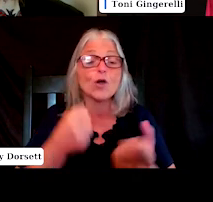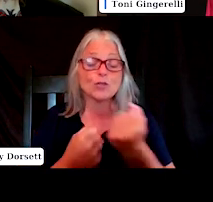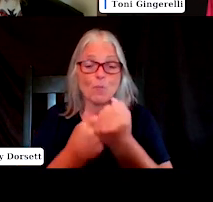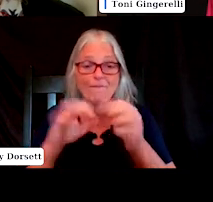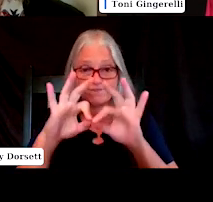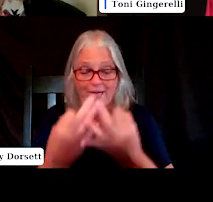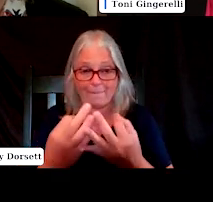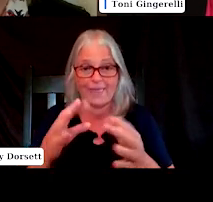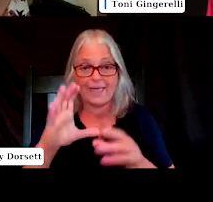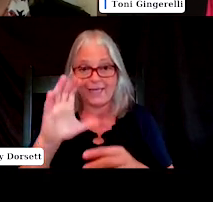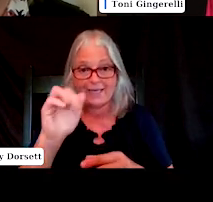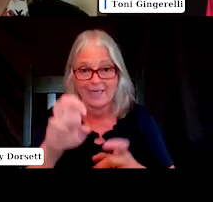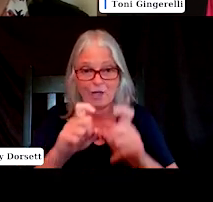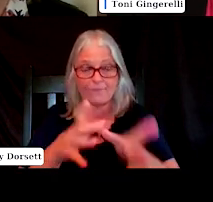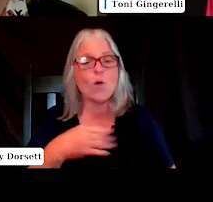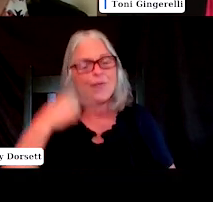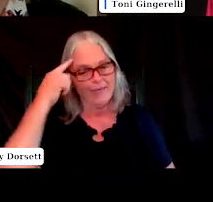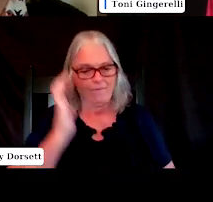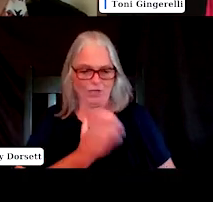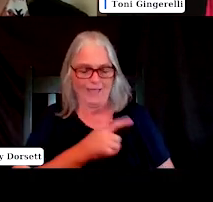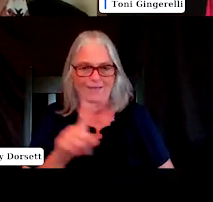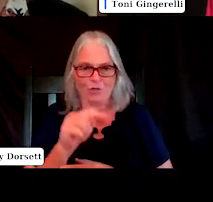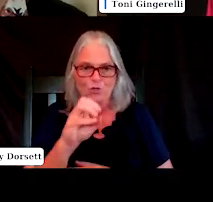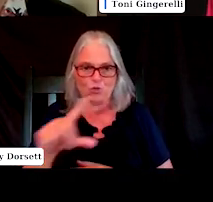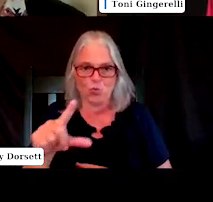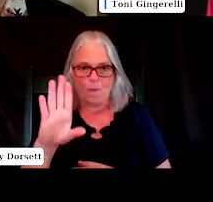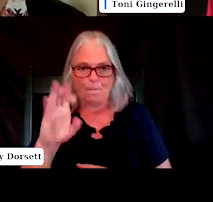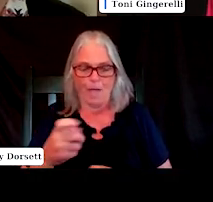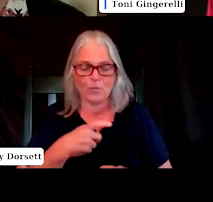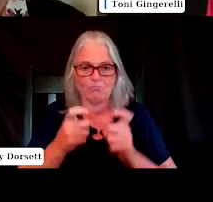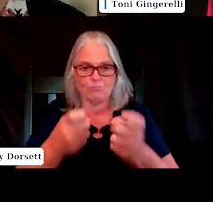We really think of ourselves as a toolbox? To support some of the work that's happening on the ground.